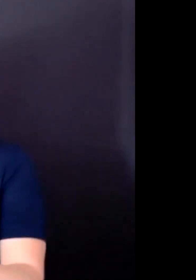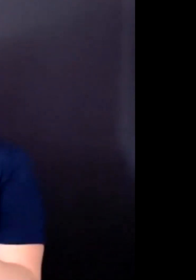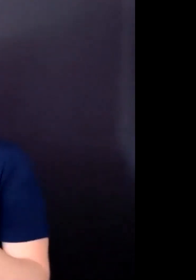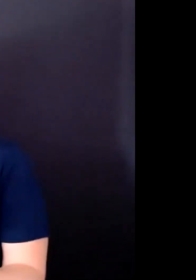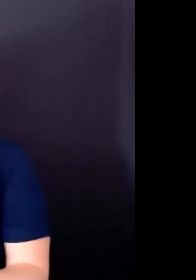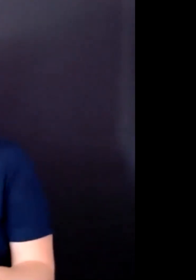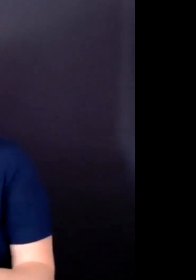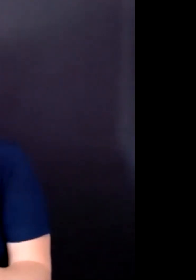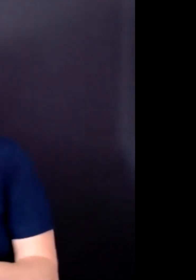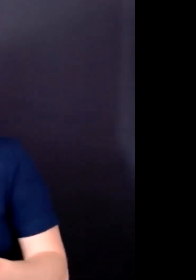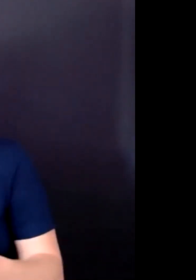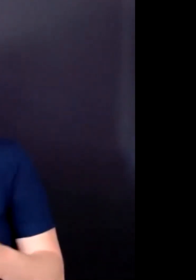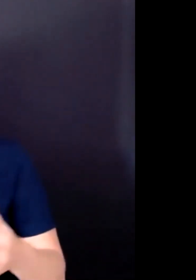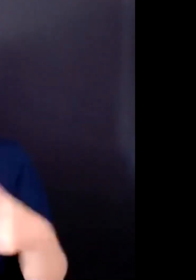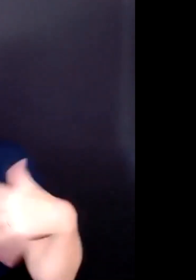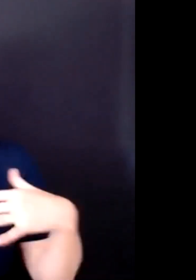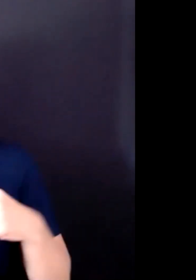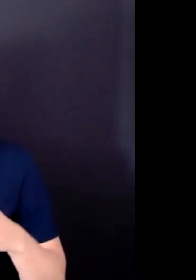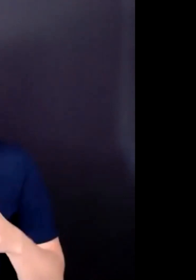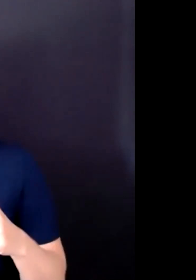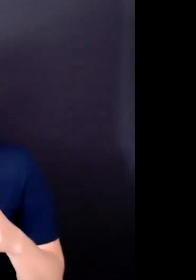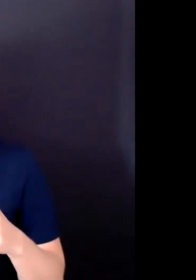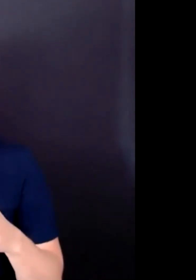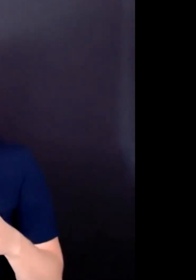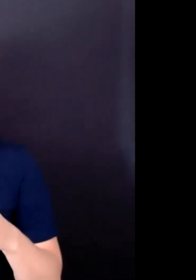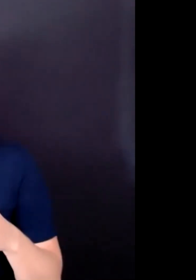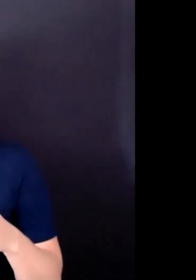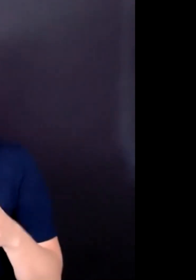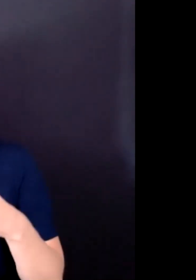forth. But just to list four at this point. I'd like to let everyone